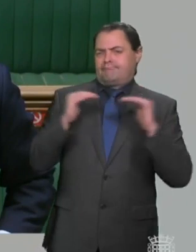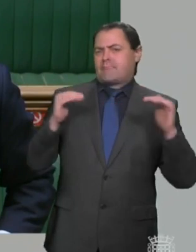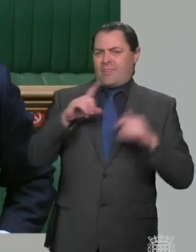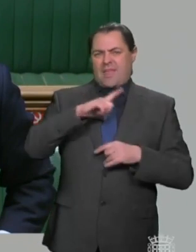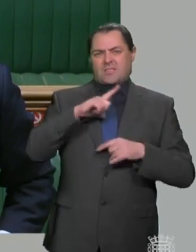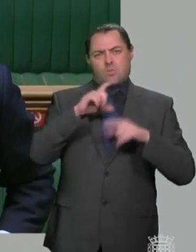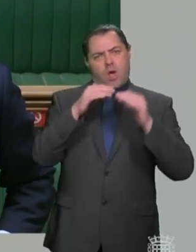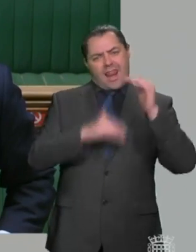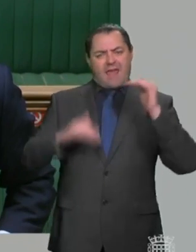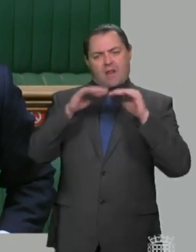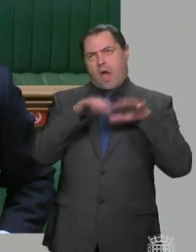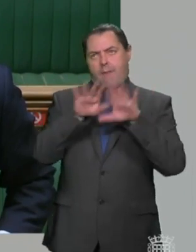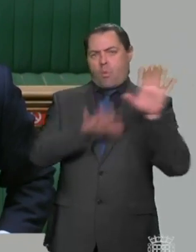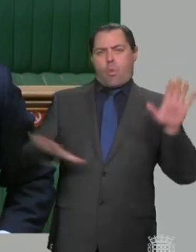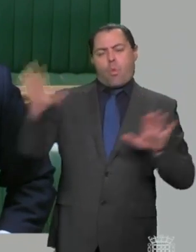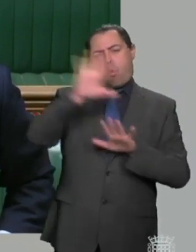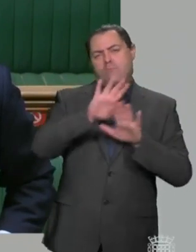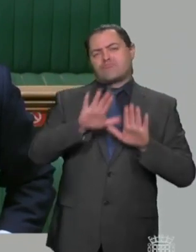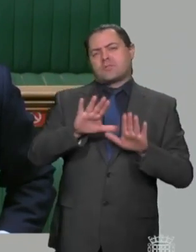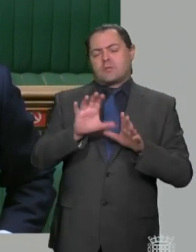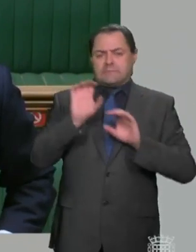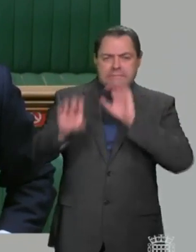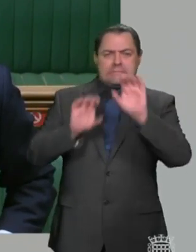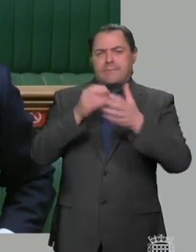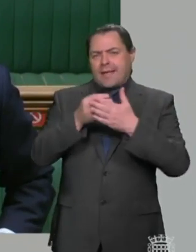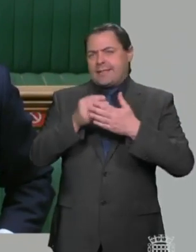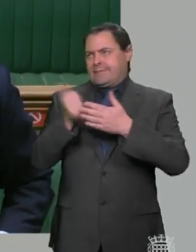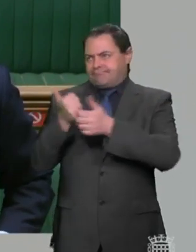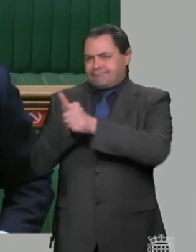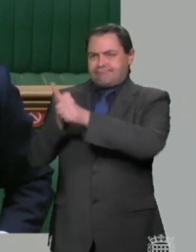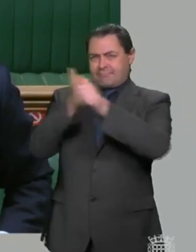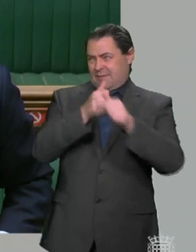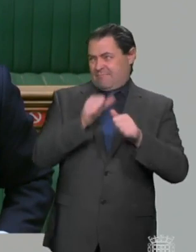the country with the biggest programme of investment for a generation, if not